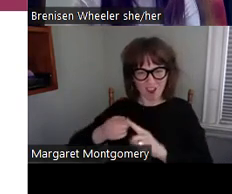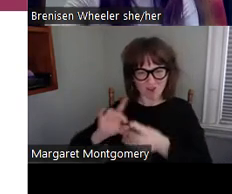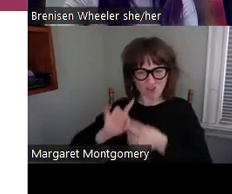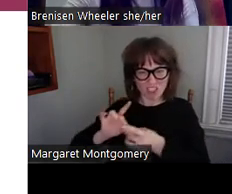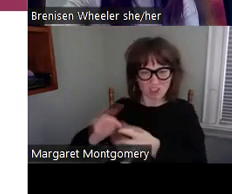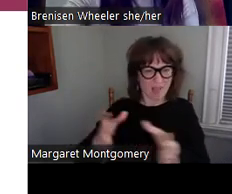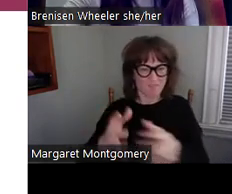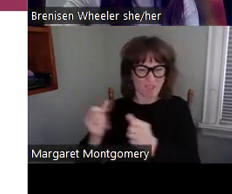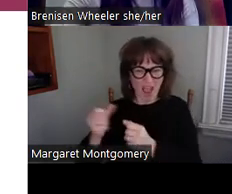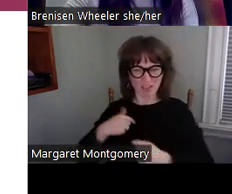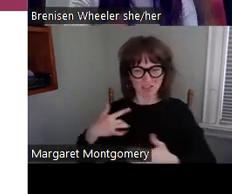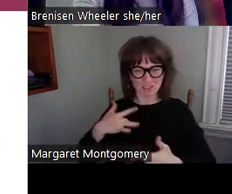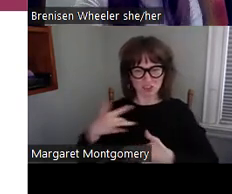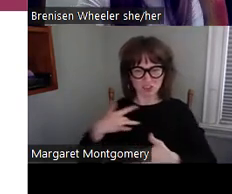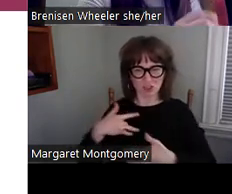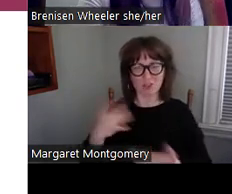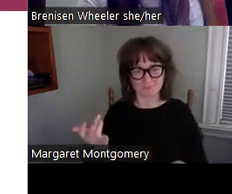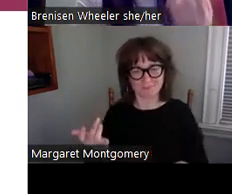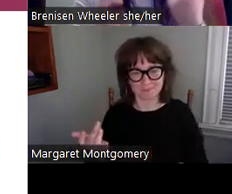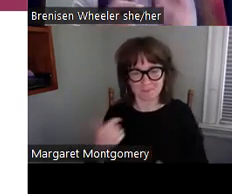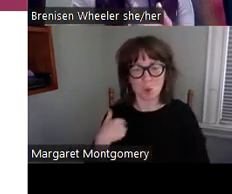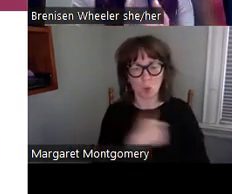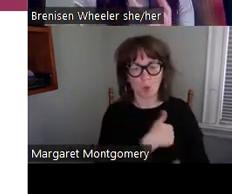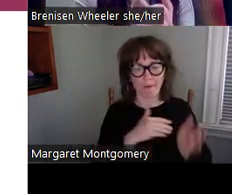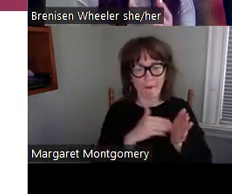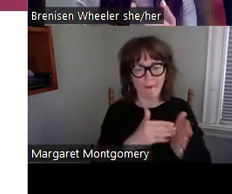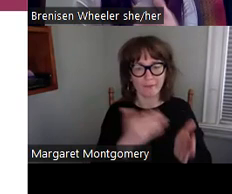12:38:24 And So that's one specific questions on the screen like this someone that you love